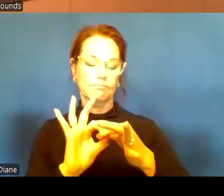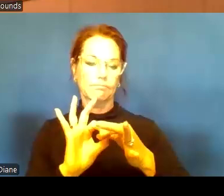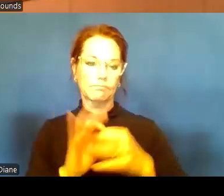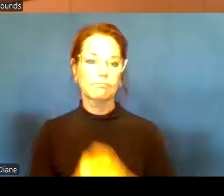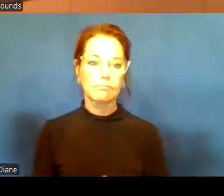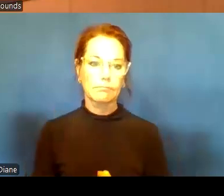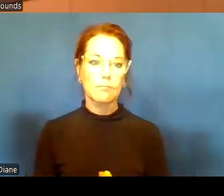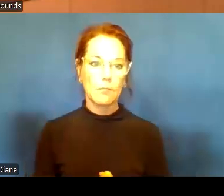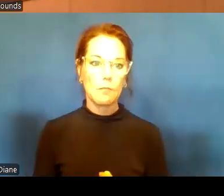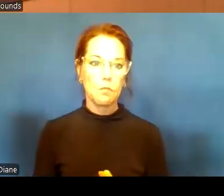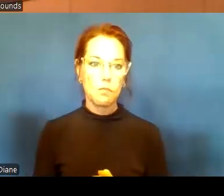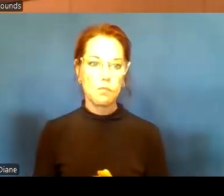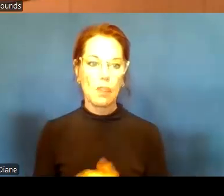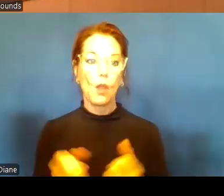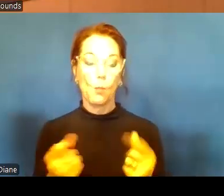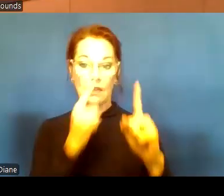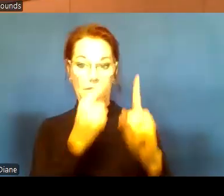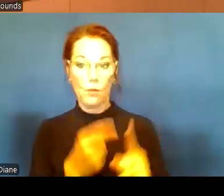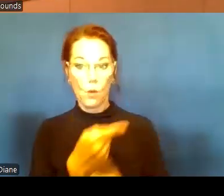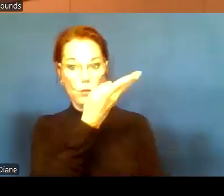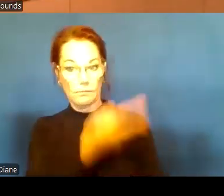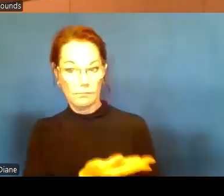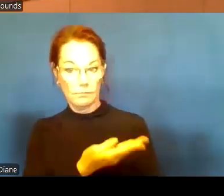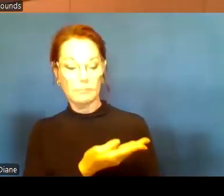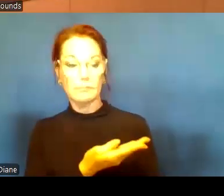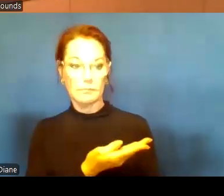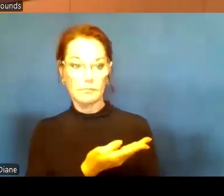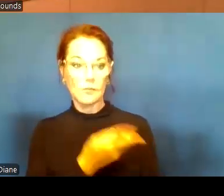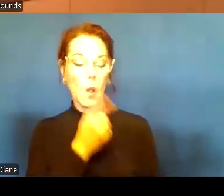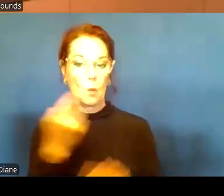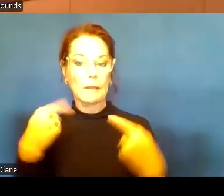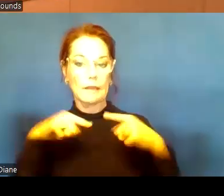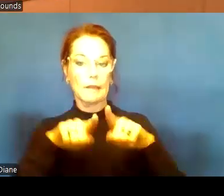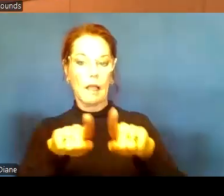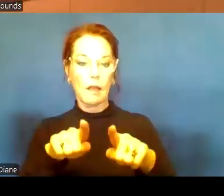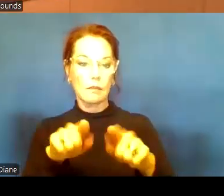so a lot of the goals that you see here are um in alignment with the University's